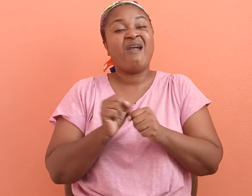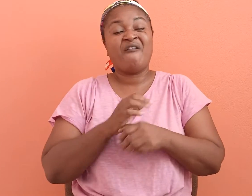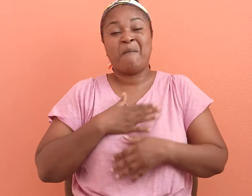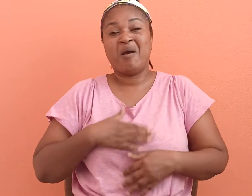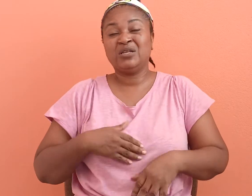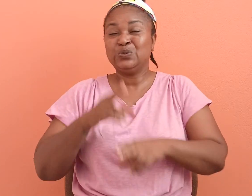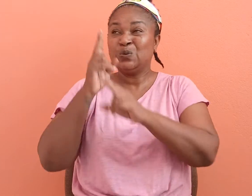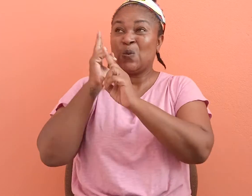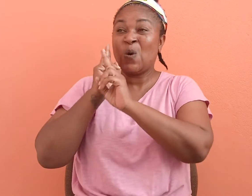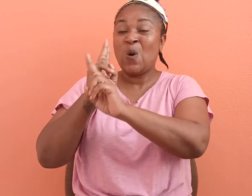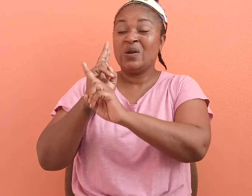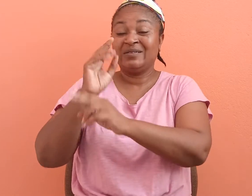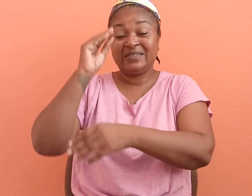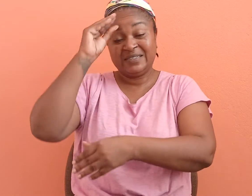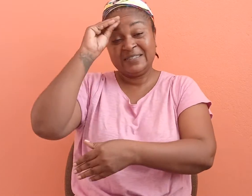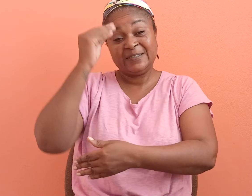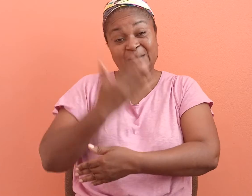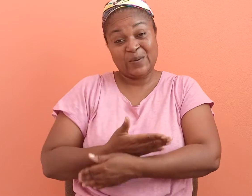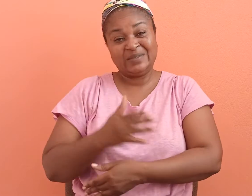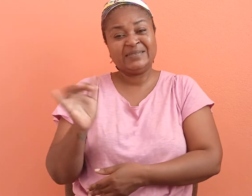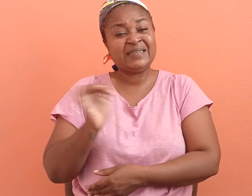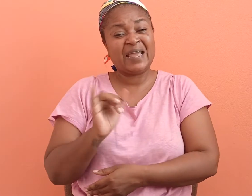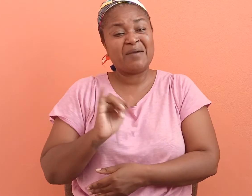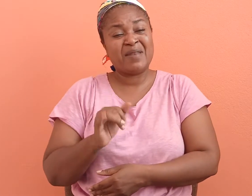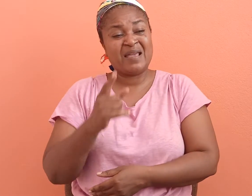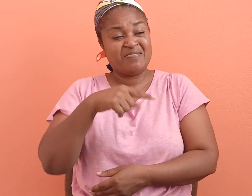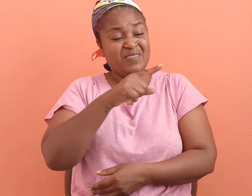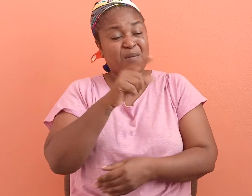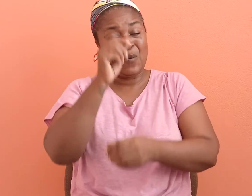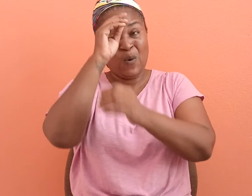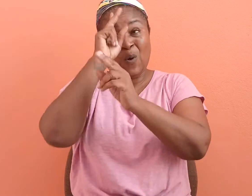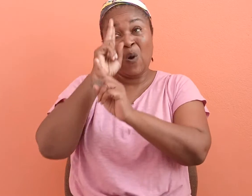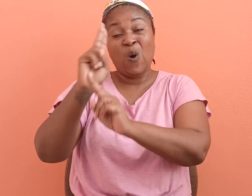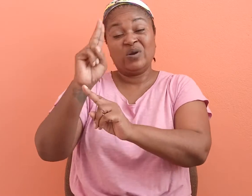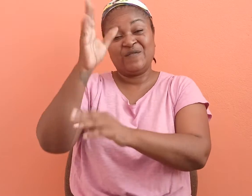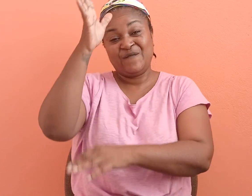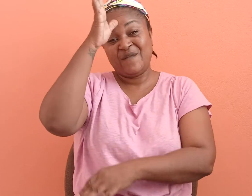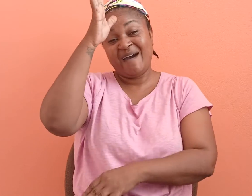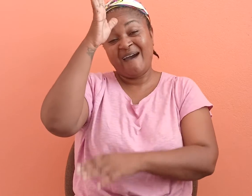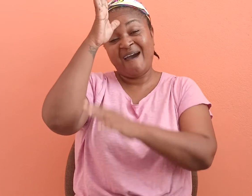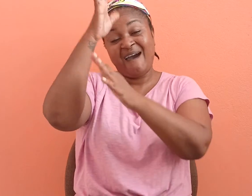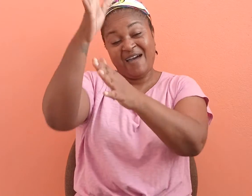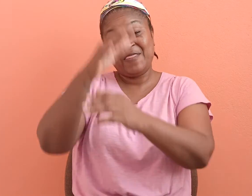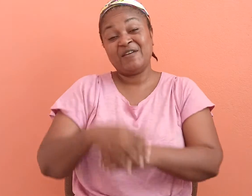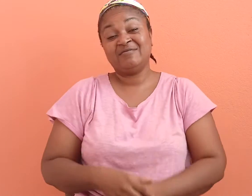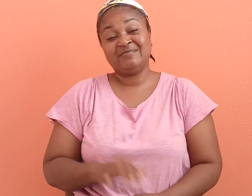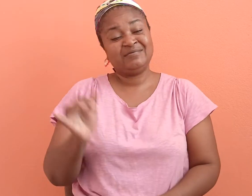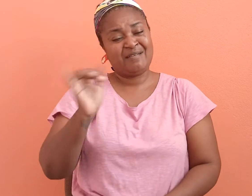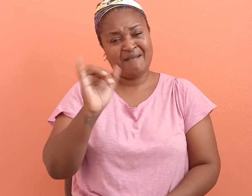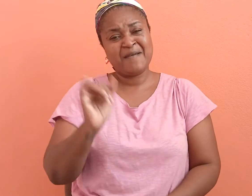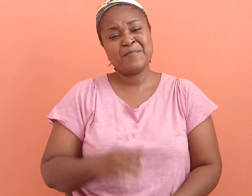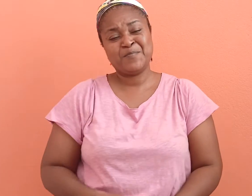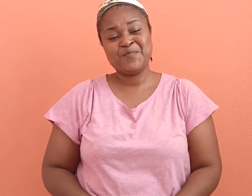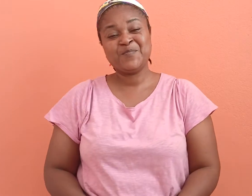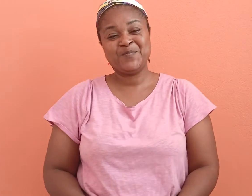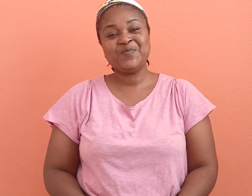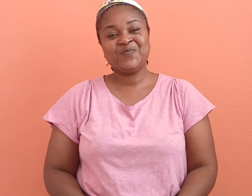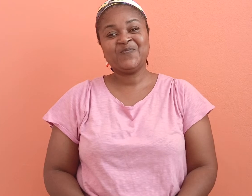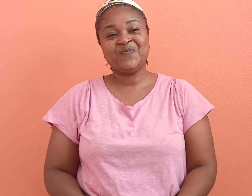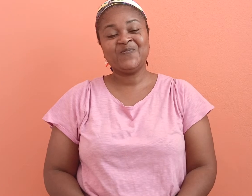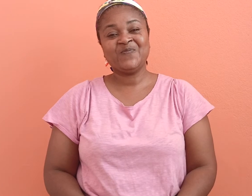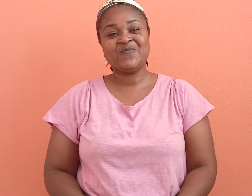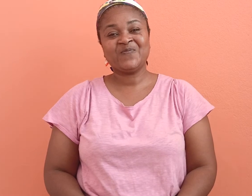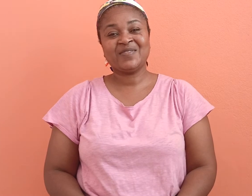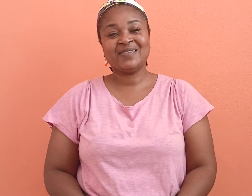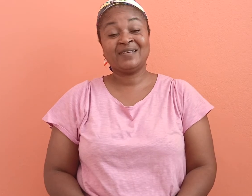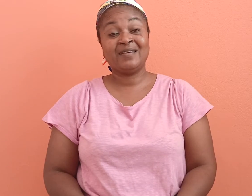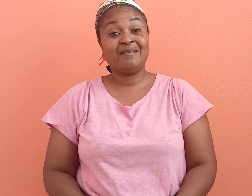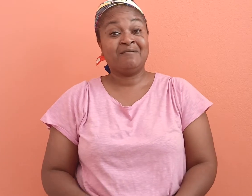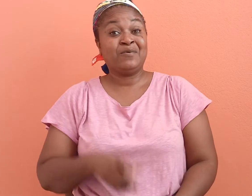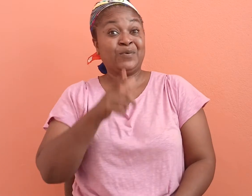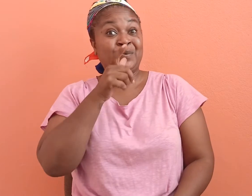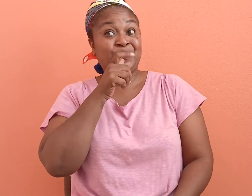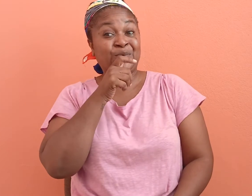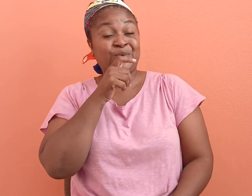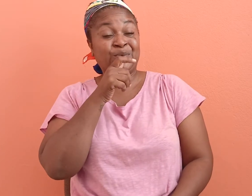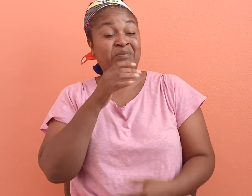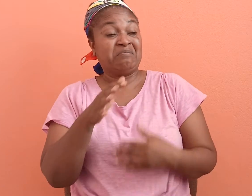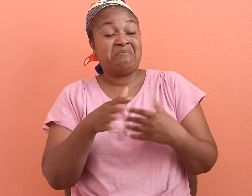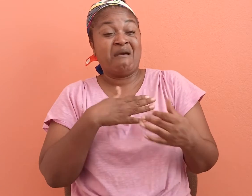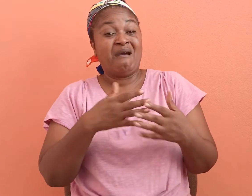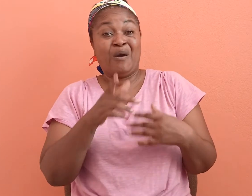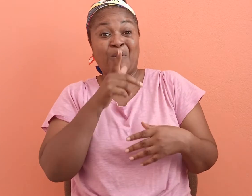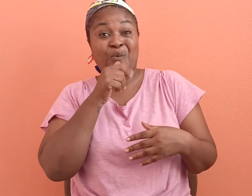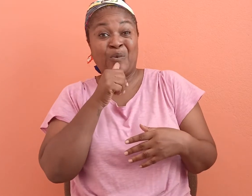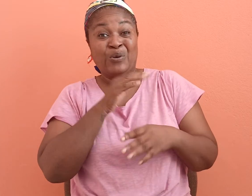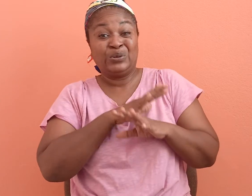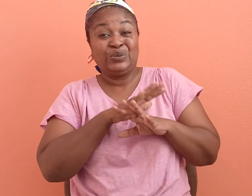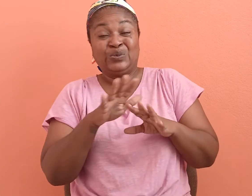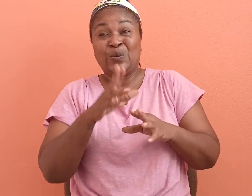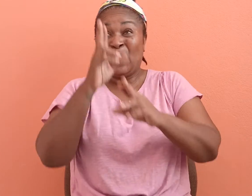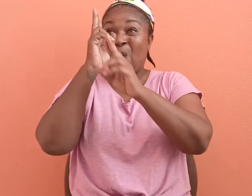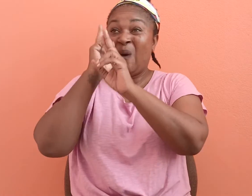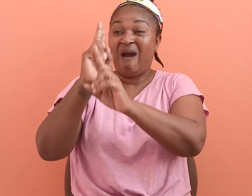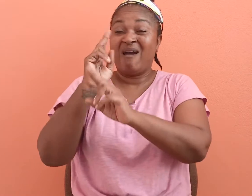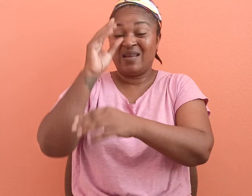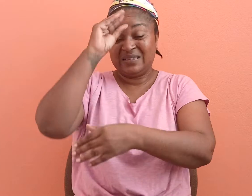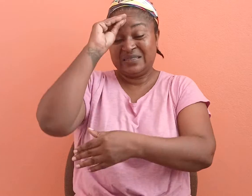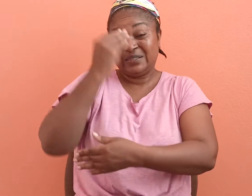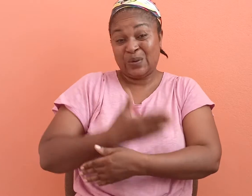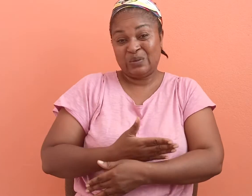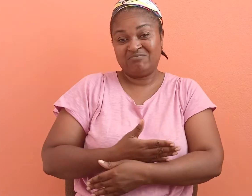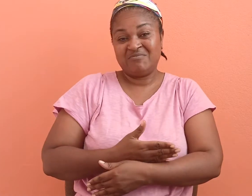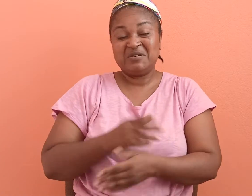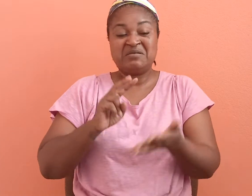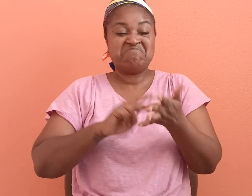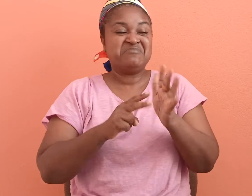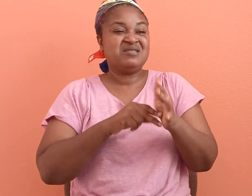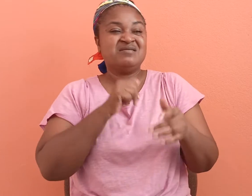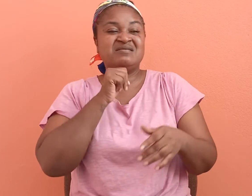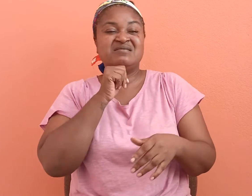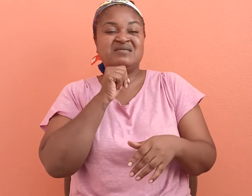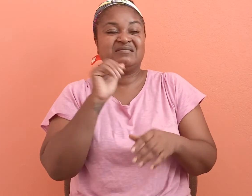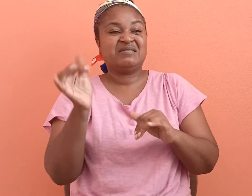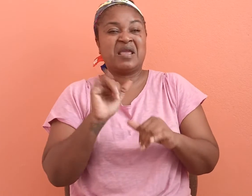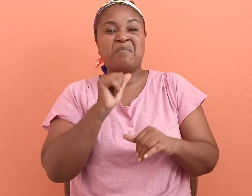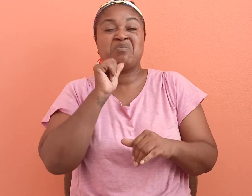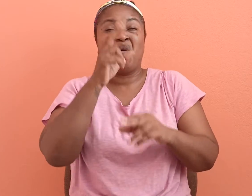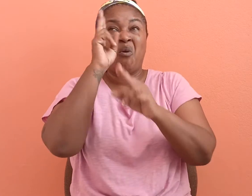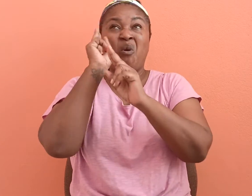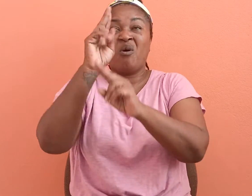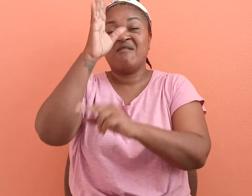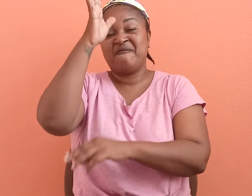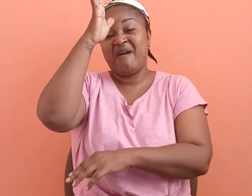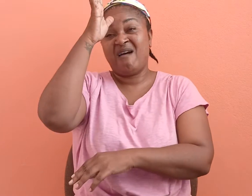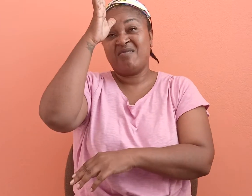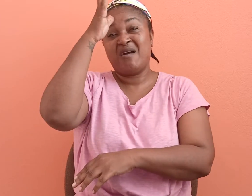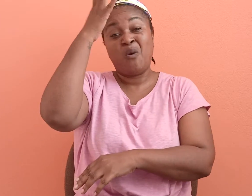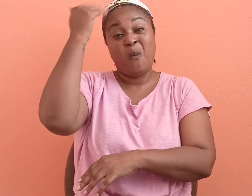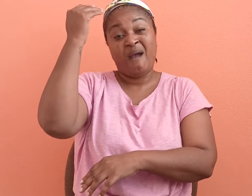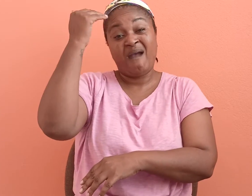Father. Whoever doesn’t honor the Son doesn’t honor the Father who sent him.